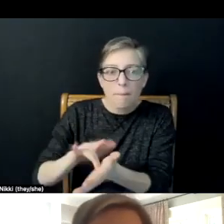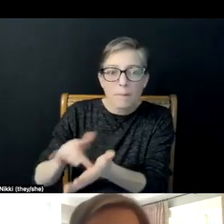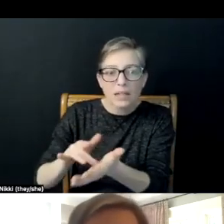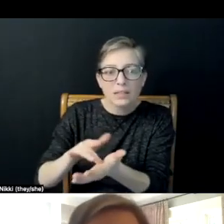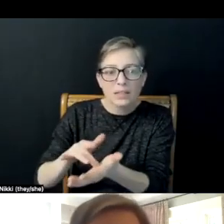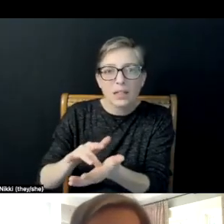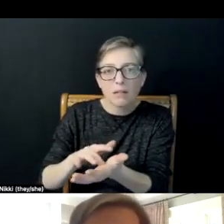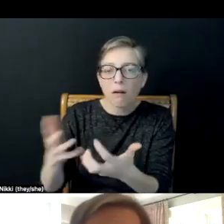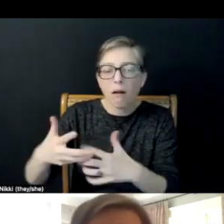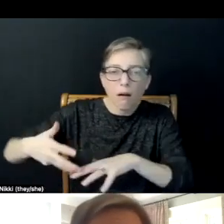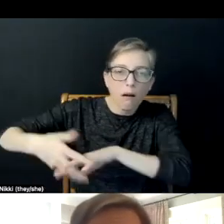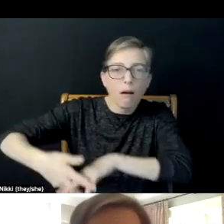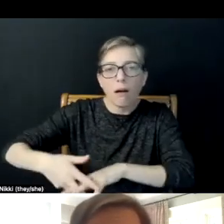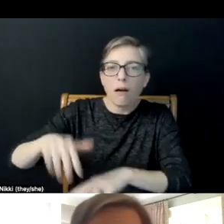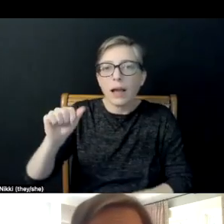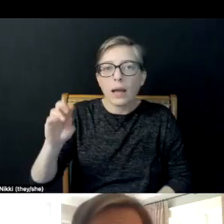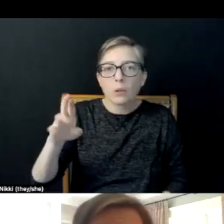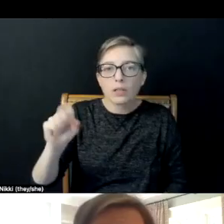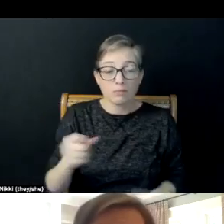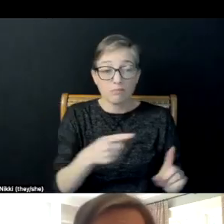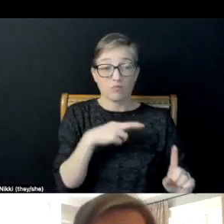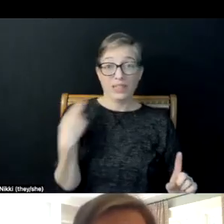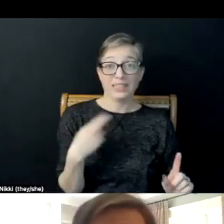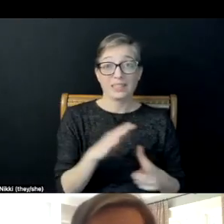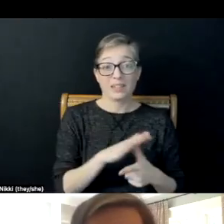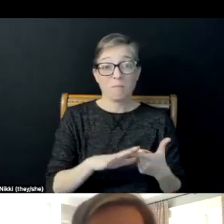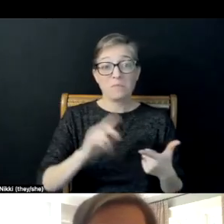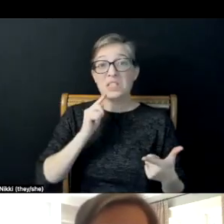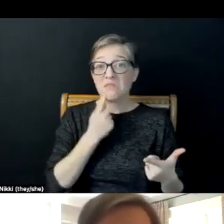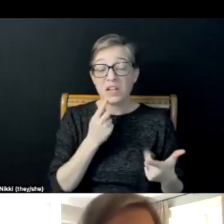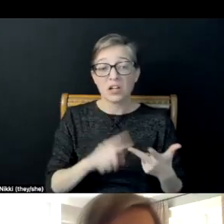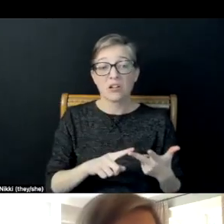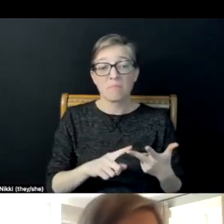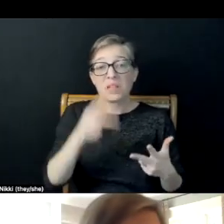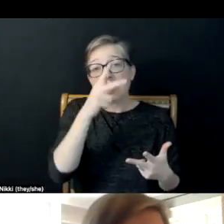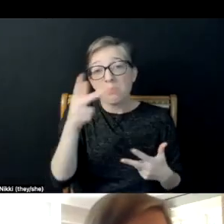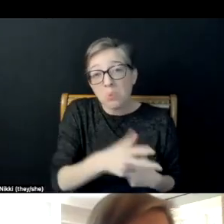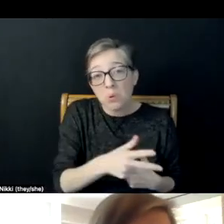severe, poor neurodevelopmental outcome. Those are just a few of the words commonly used in neonatology.